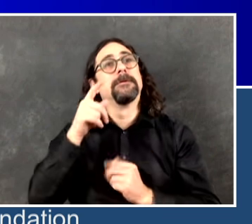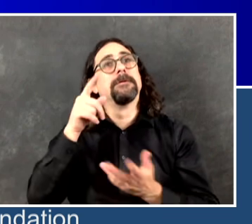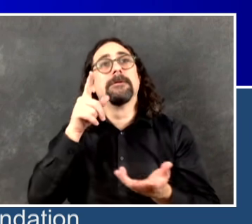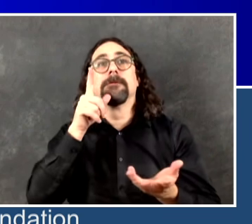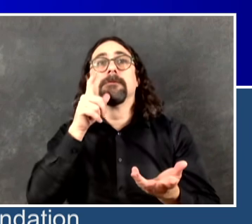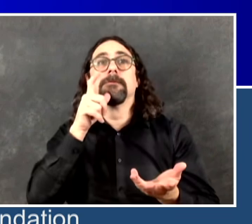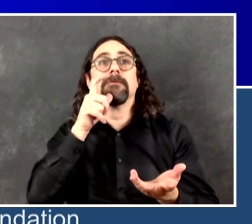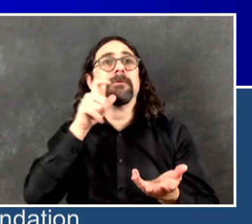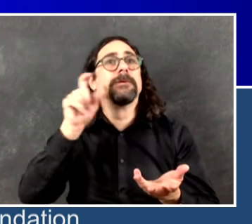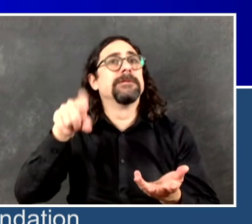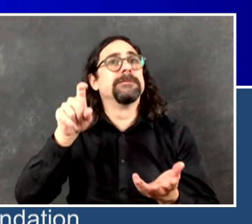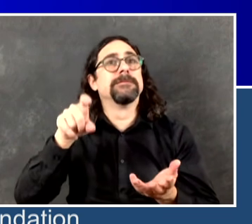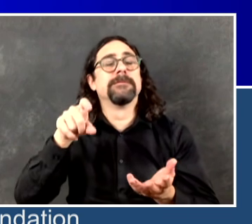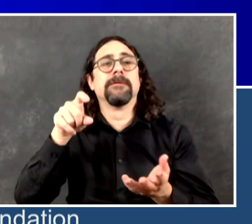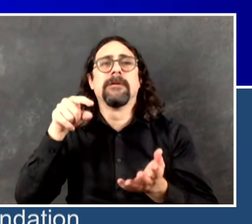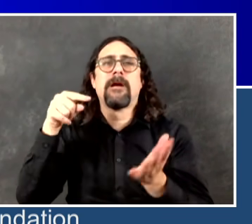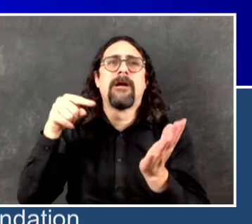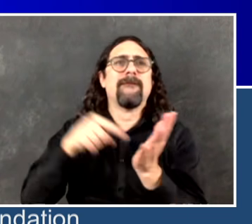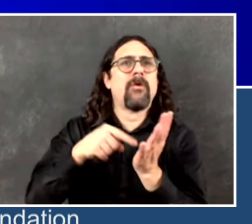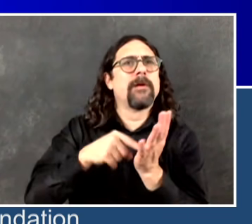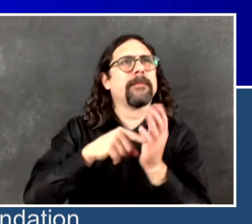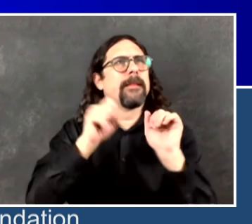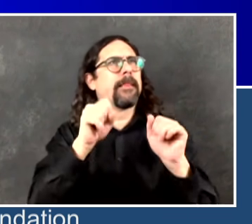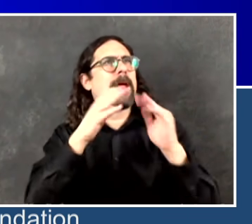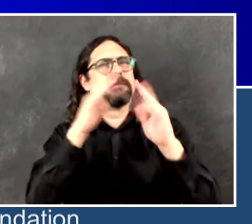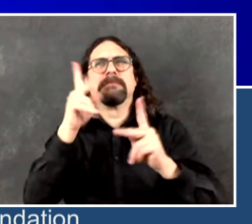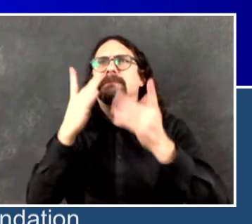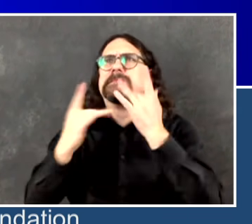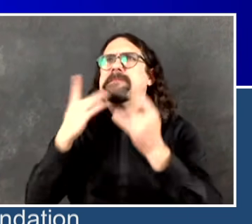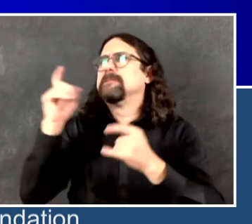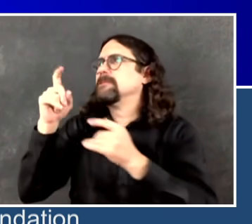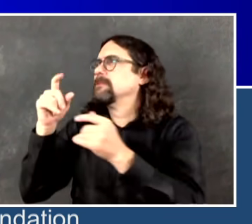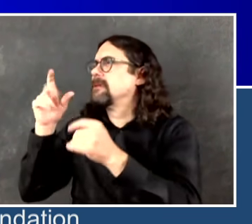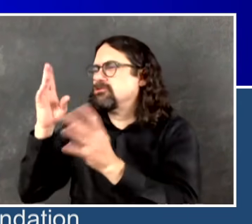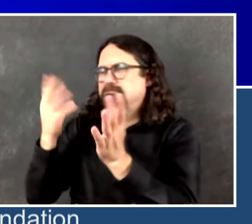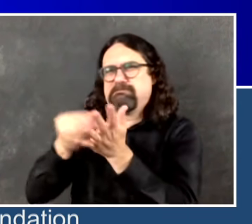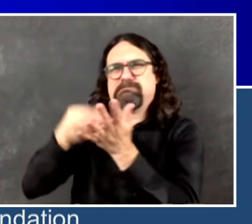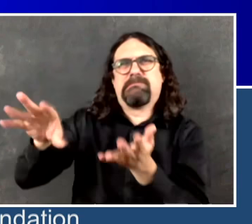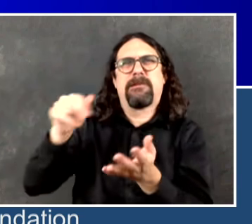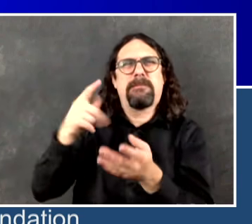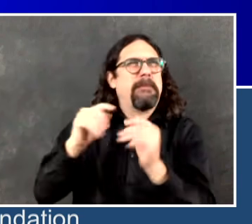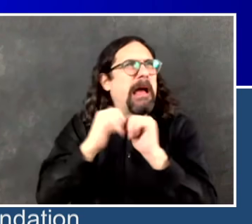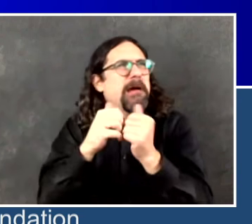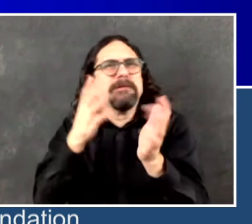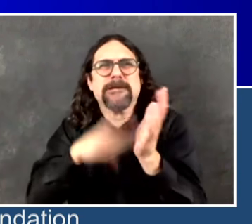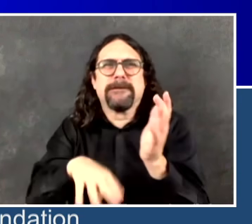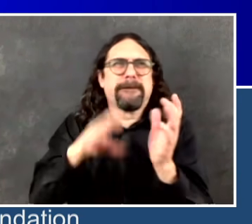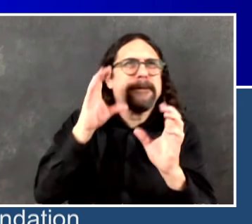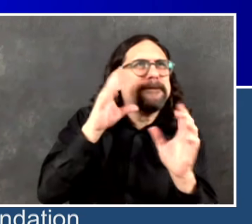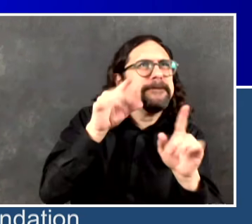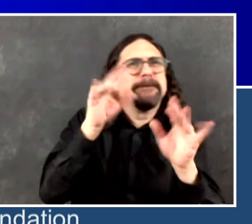NOW. THE FOLKS WHO NEED AFFORDABLE HOUSES AND FOLKS IN THE SMALL BUSINESS COMMUNITY GOING THROUGH SO MUCH NOW AND NEED A HELPING HAND.